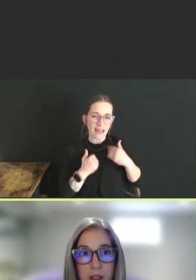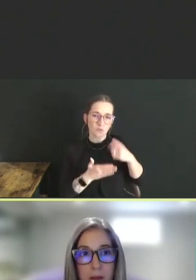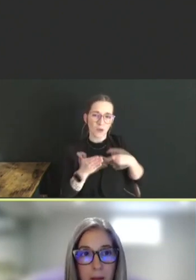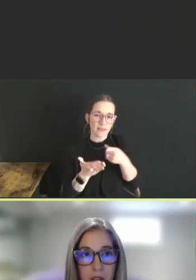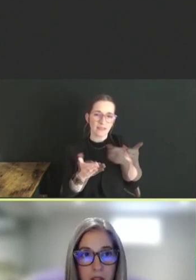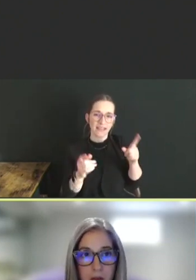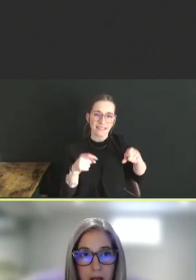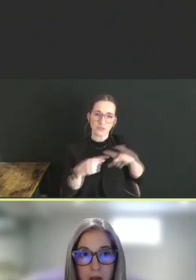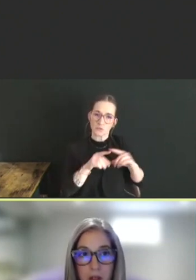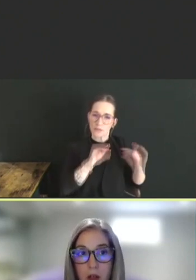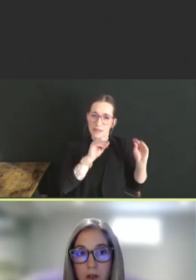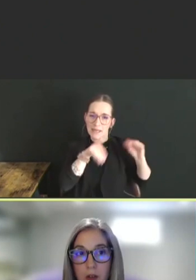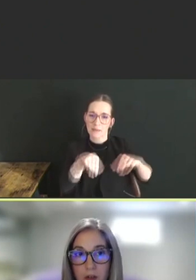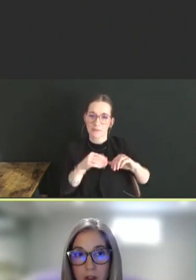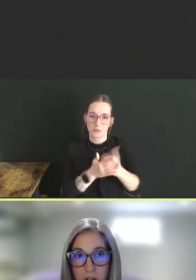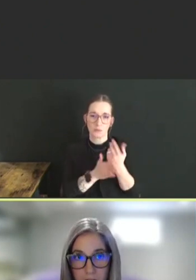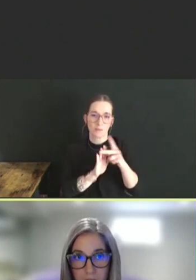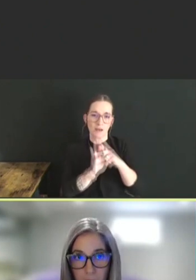And this map is around the fee for service programs.